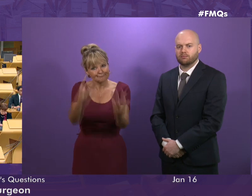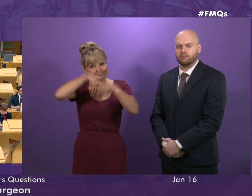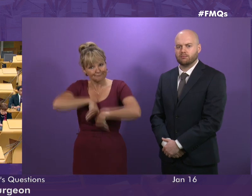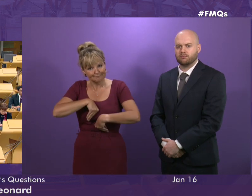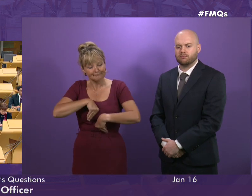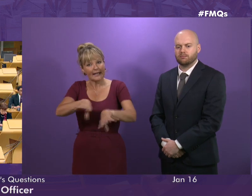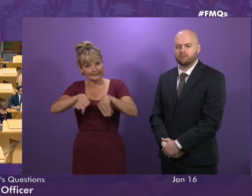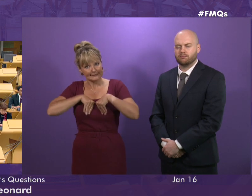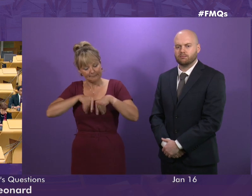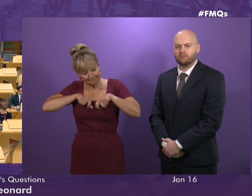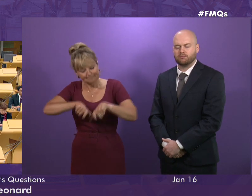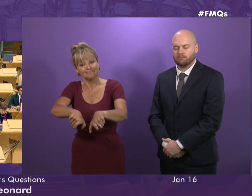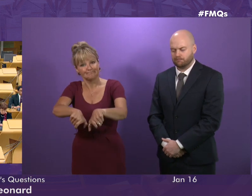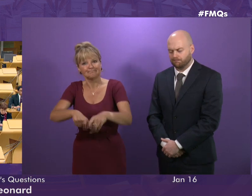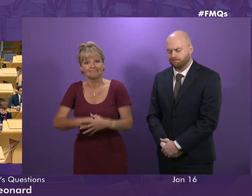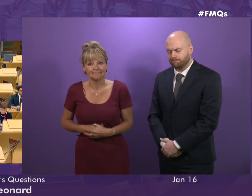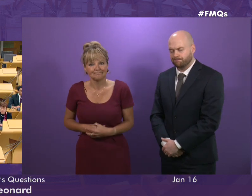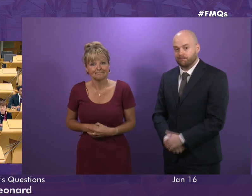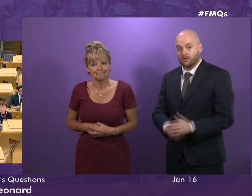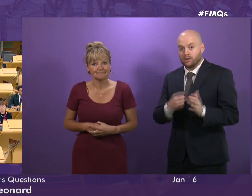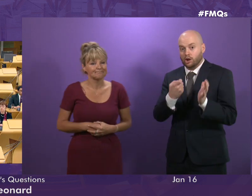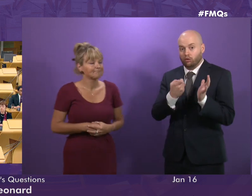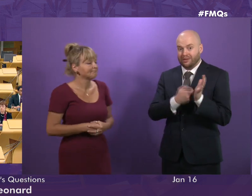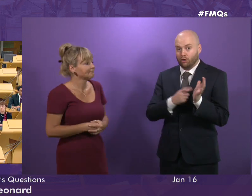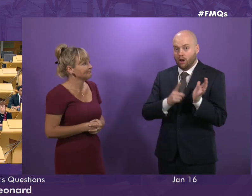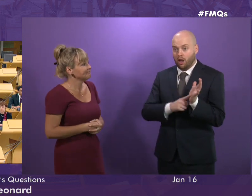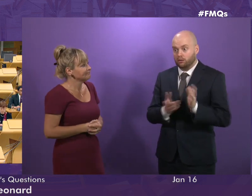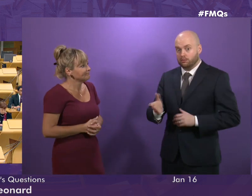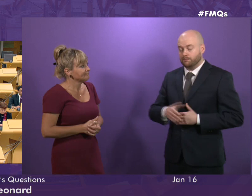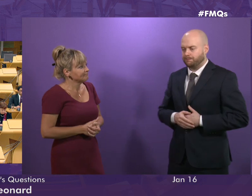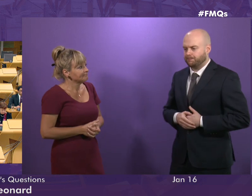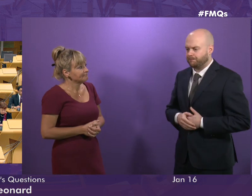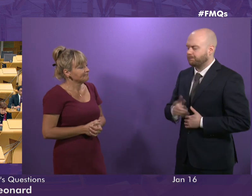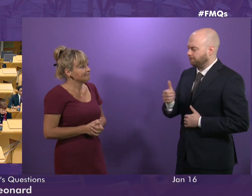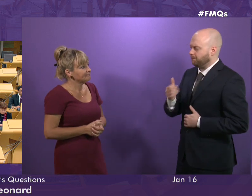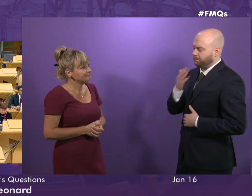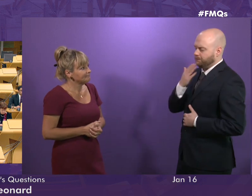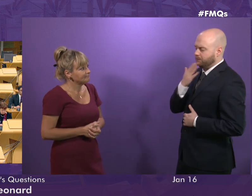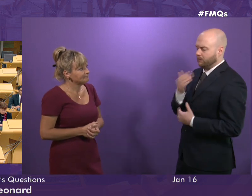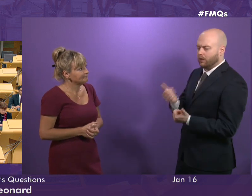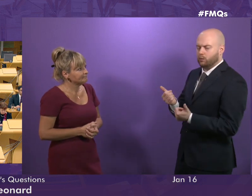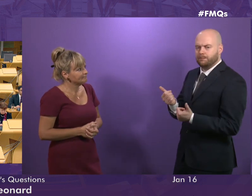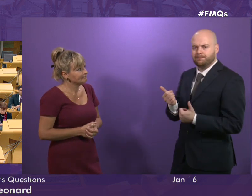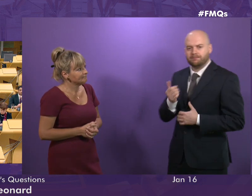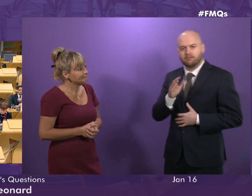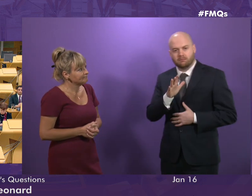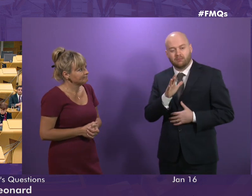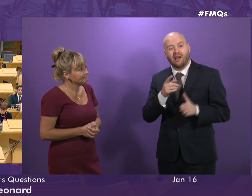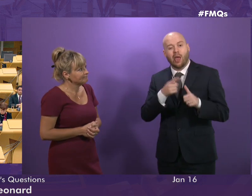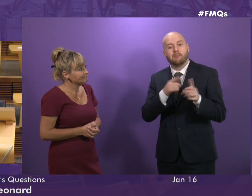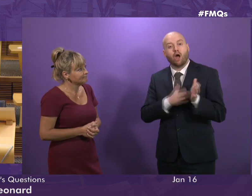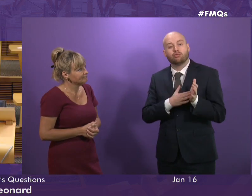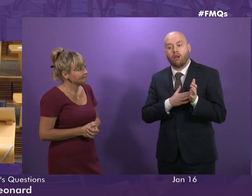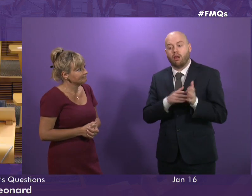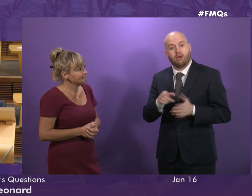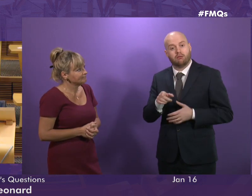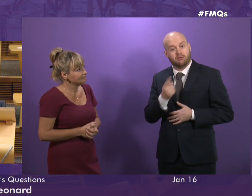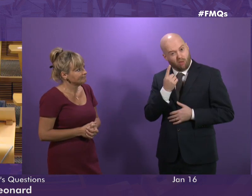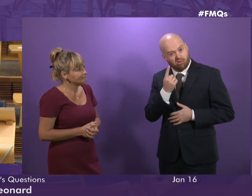It is not only Allan Marshall’s family who have lost a loved one because of entirely